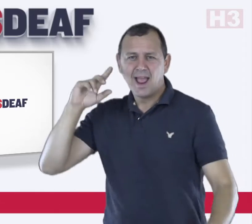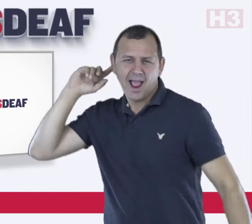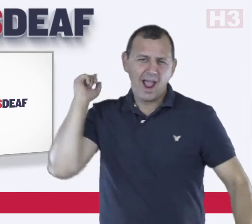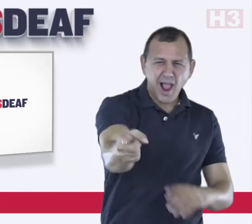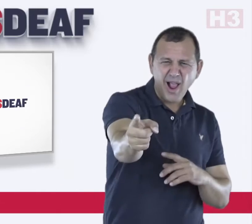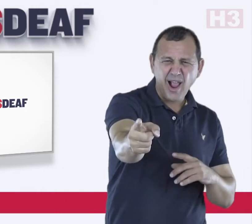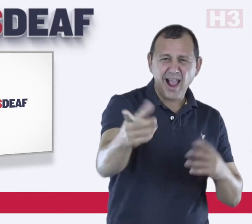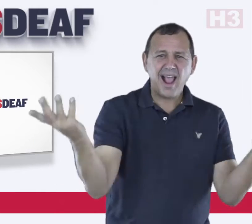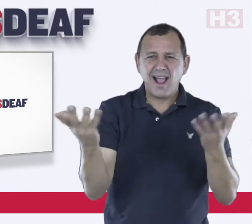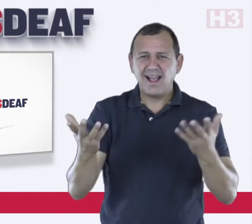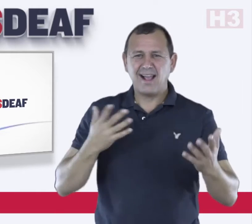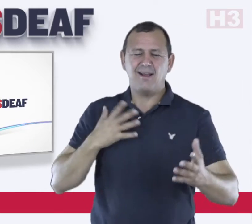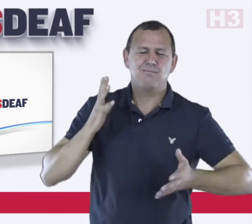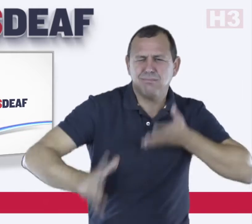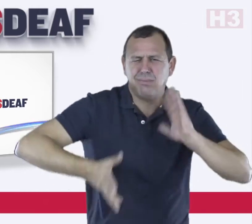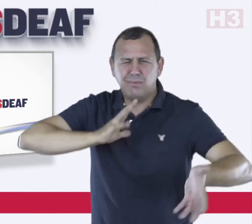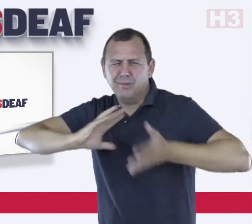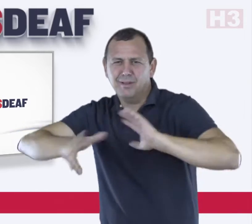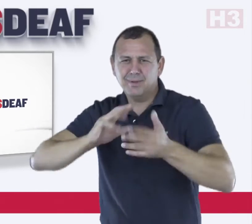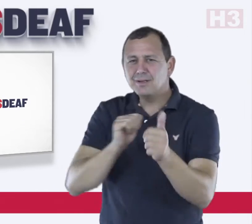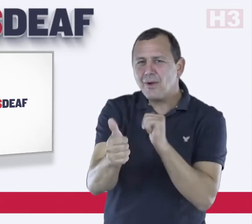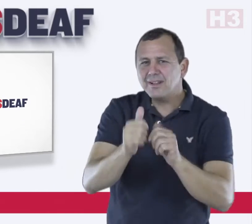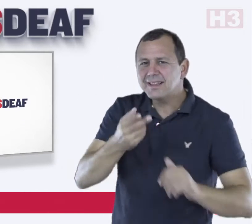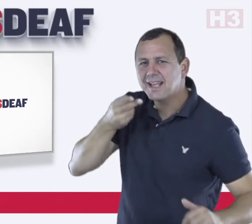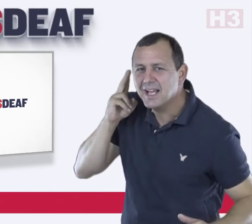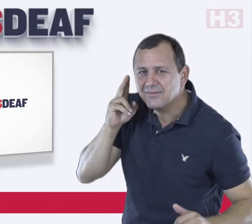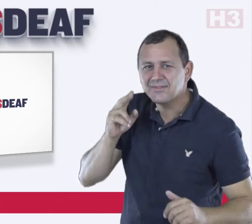and welcome to another episode of SportsDeaf!